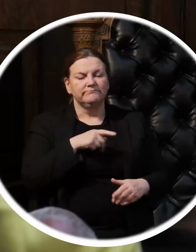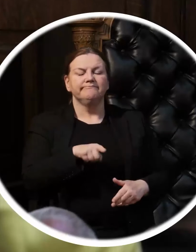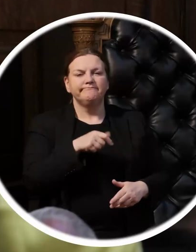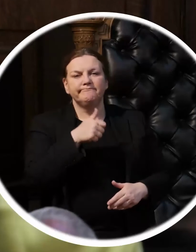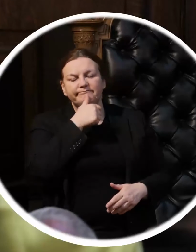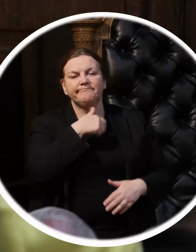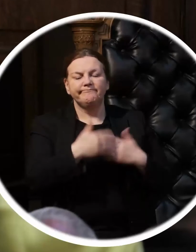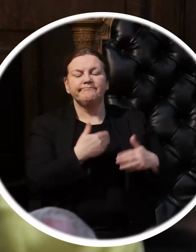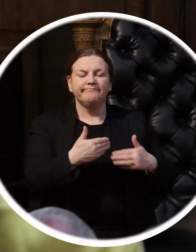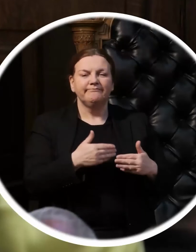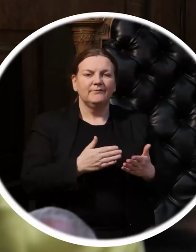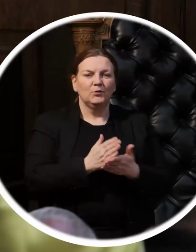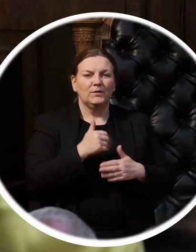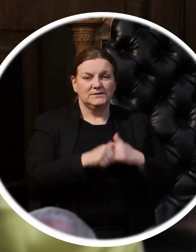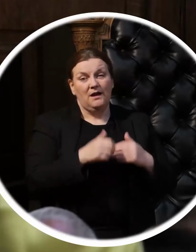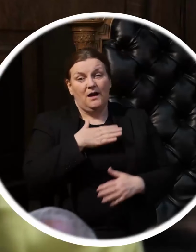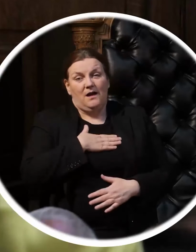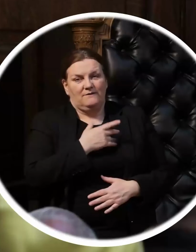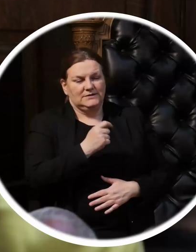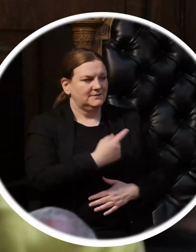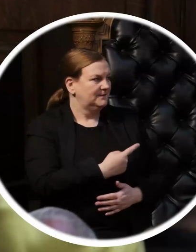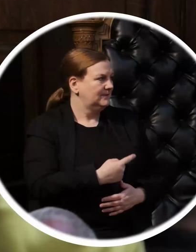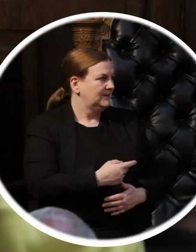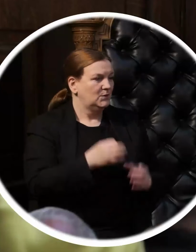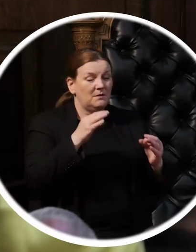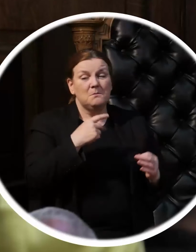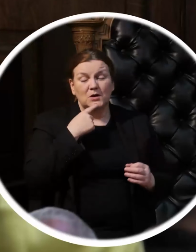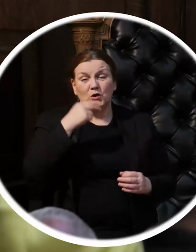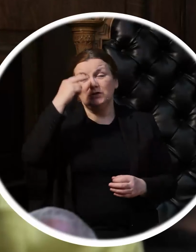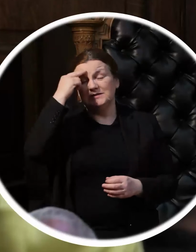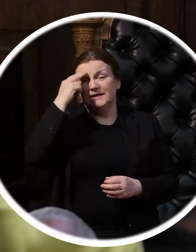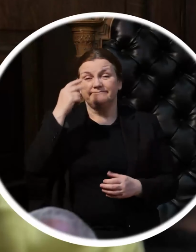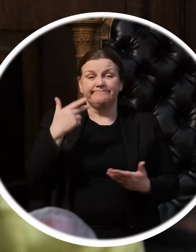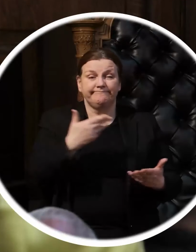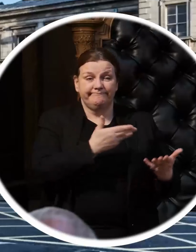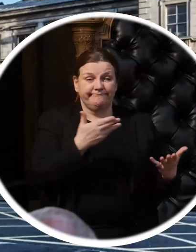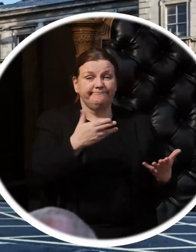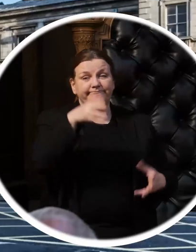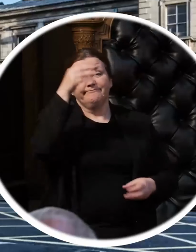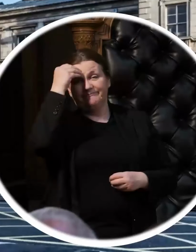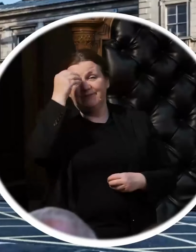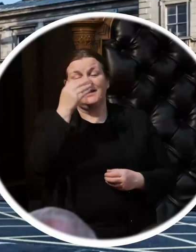And so I love it, I think it's absolutely wonderful. But I can appreciate that it's not to everyone's taste.